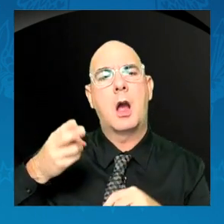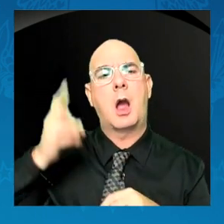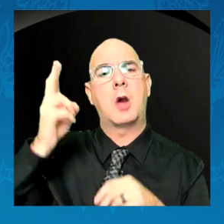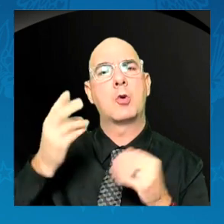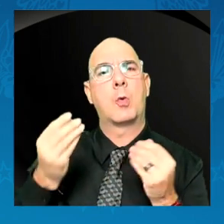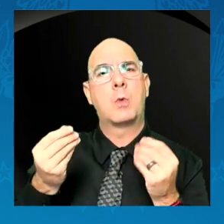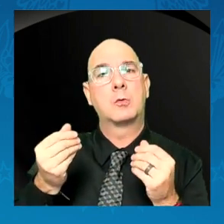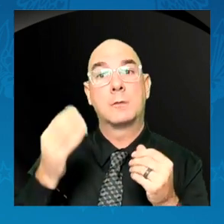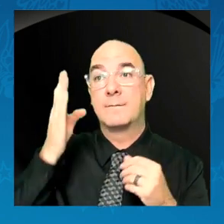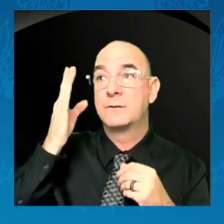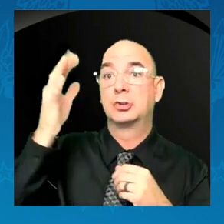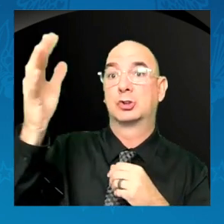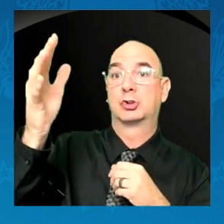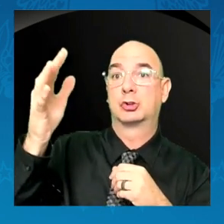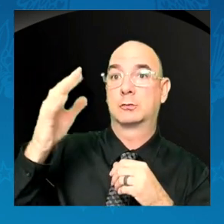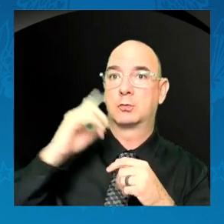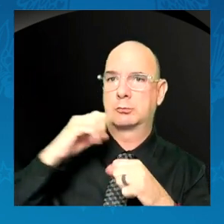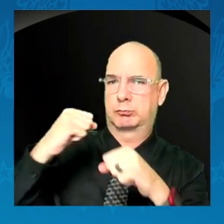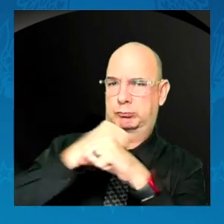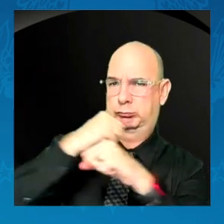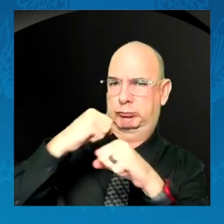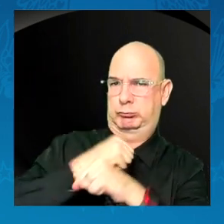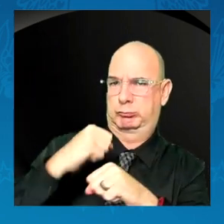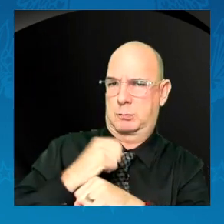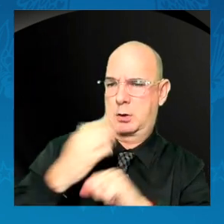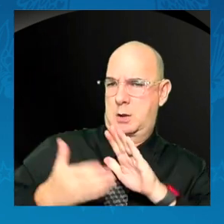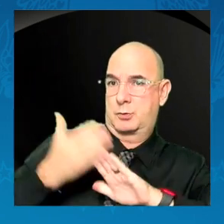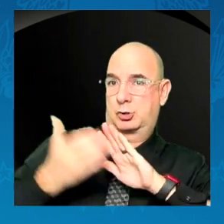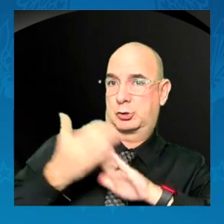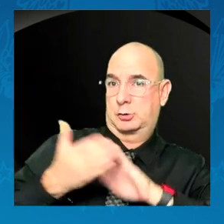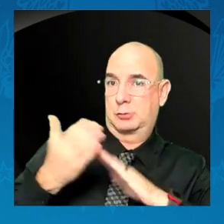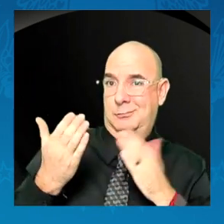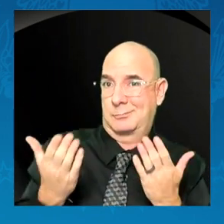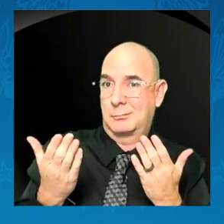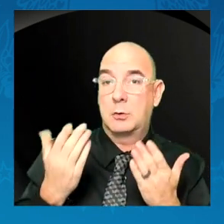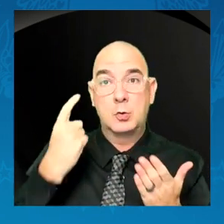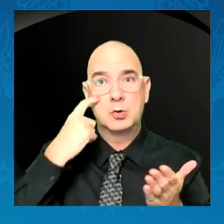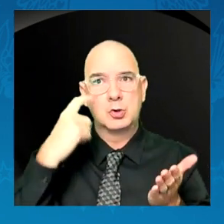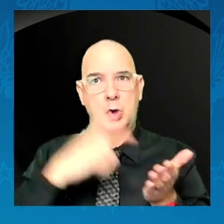And as we've seen in recent weeks and months, the threats of U.S. -- to U.S. national security